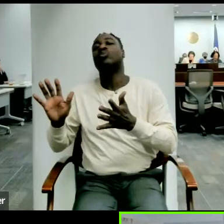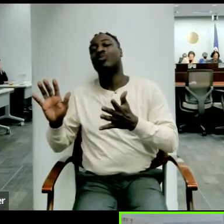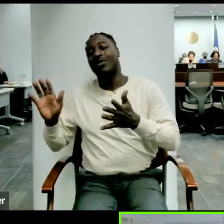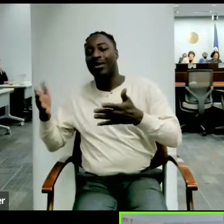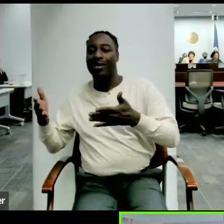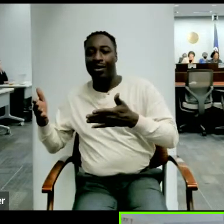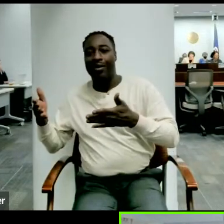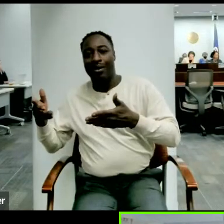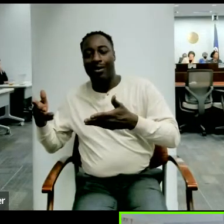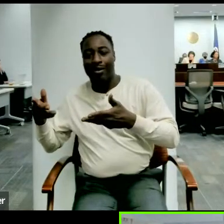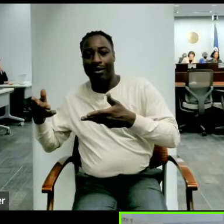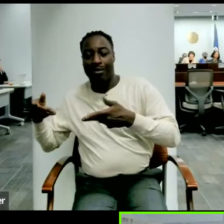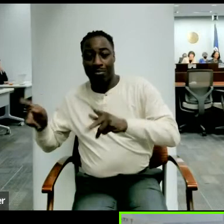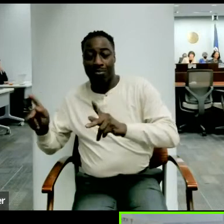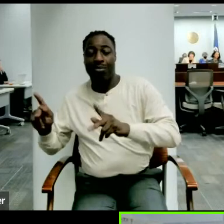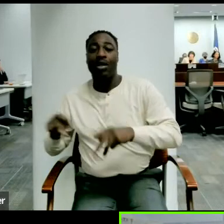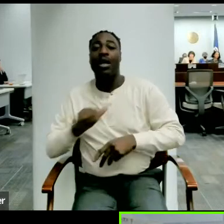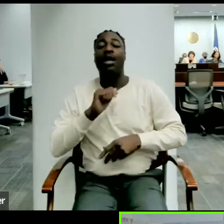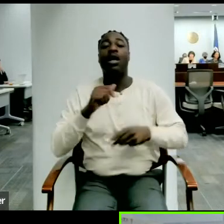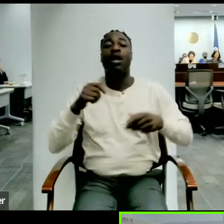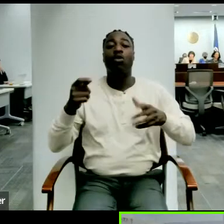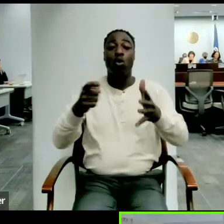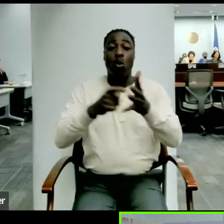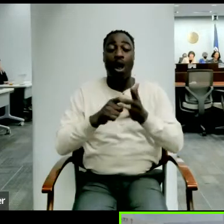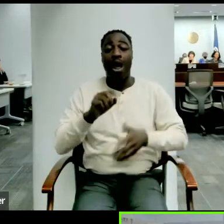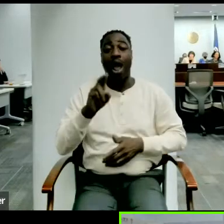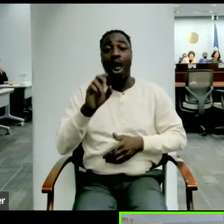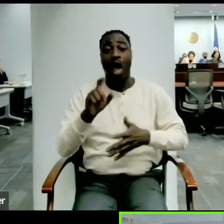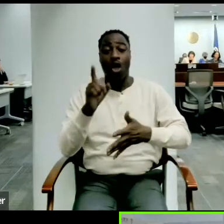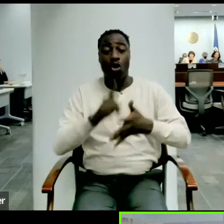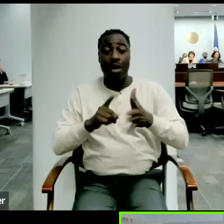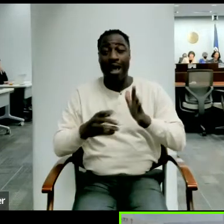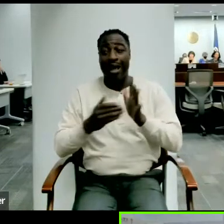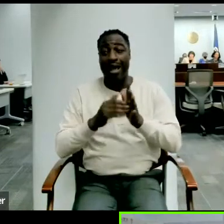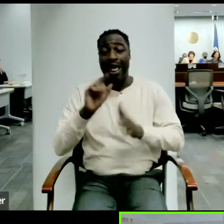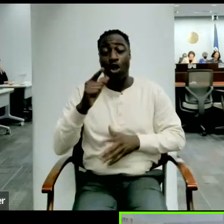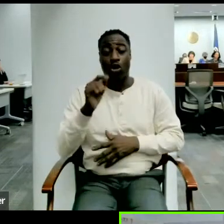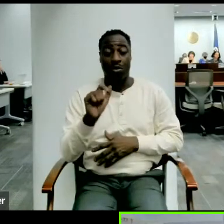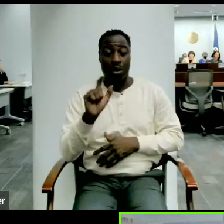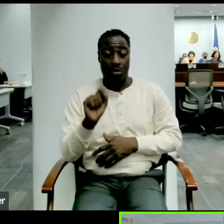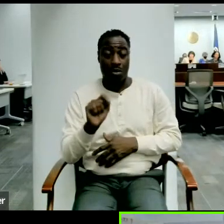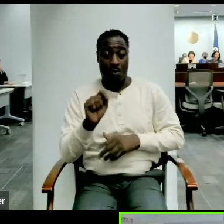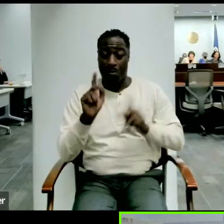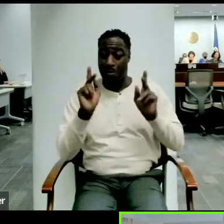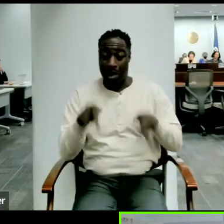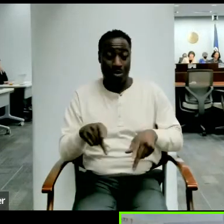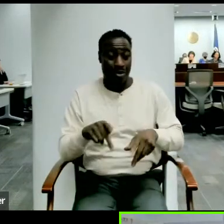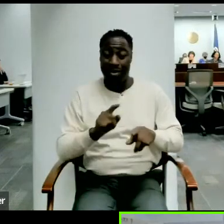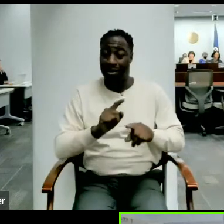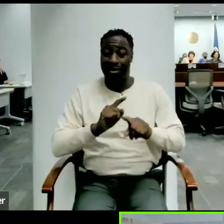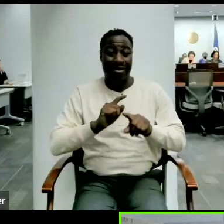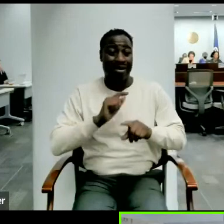requiring nondiscrimination against LGTBQ + people does not indicate sponsorship or